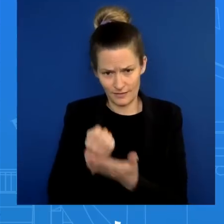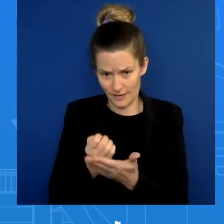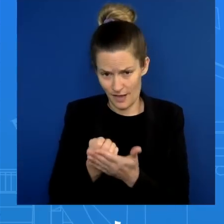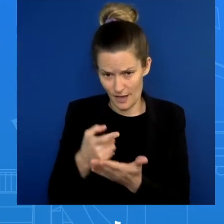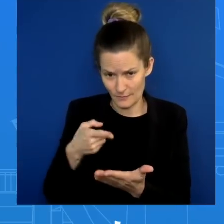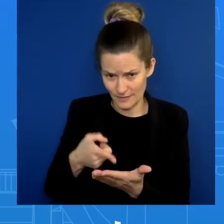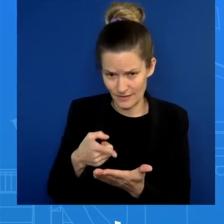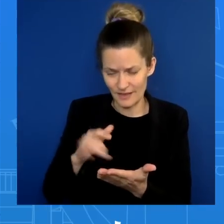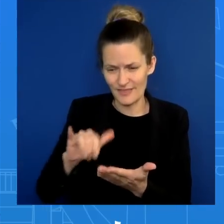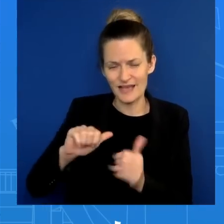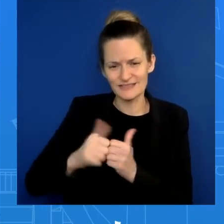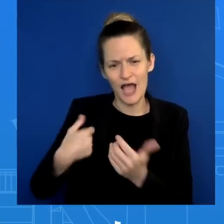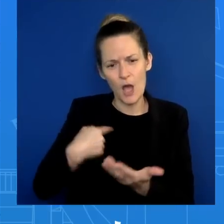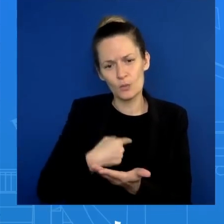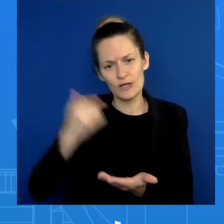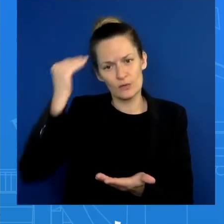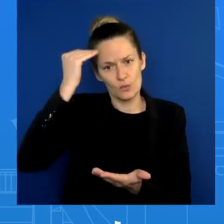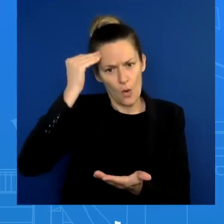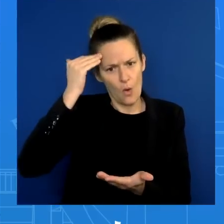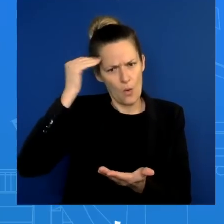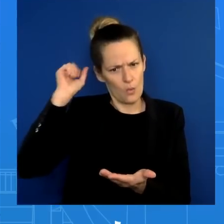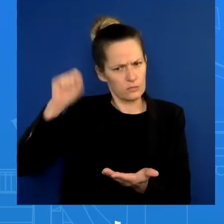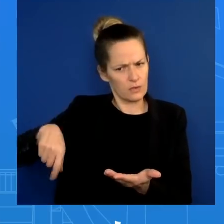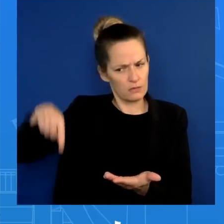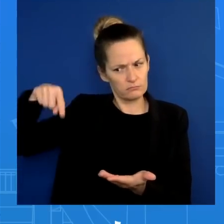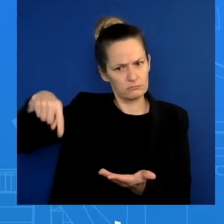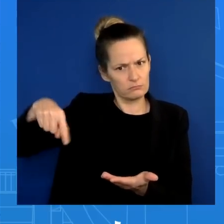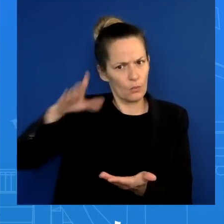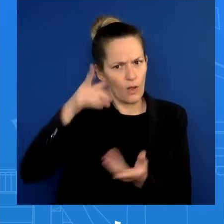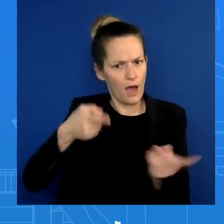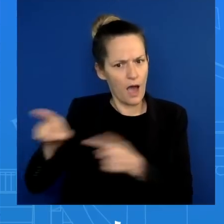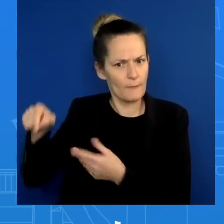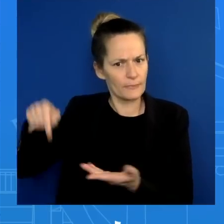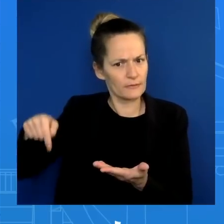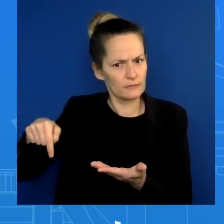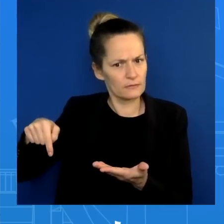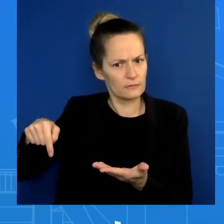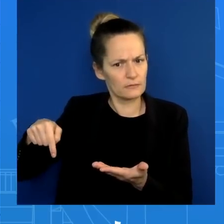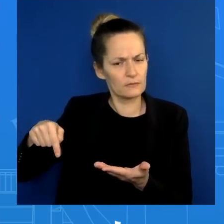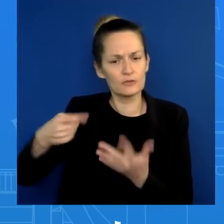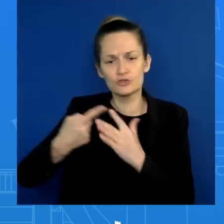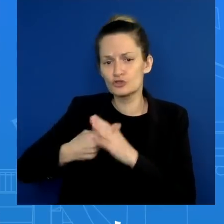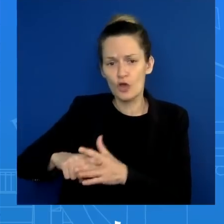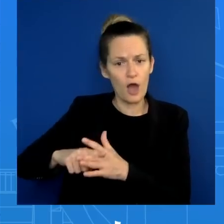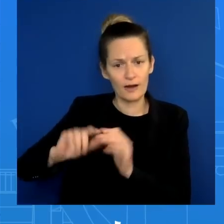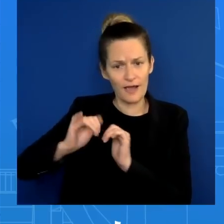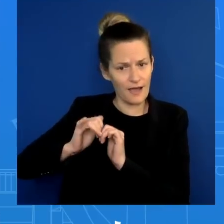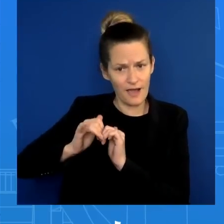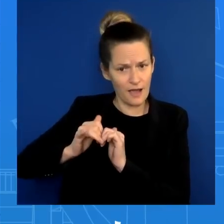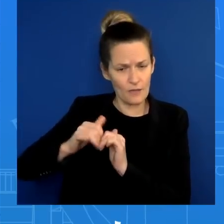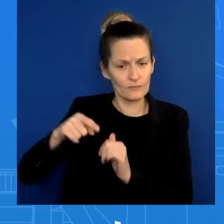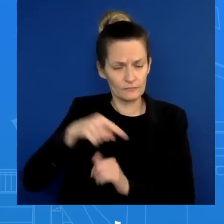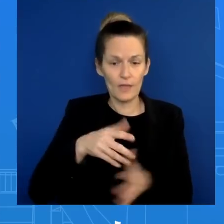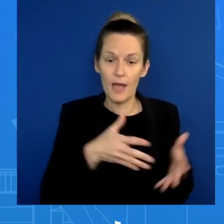to bring down the deficit the deficit reduction that matters in the work that we'll continue to do. Look, when you look at Ira,